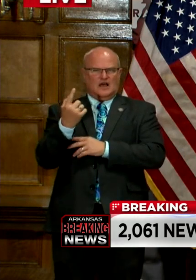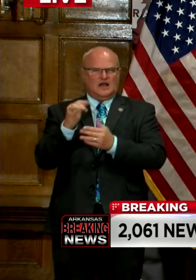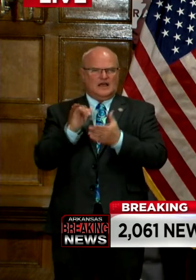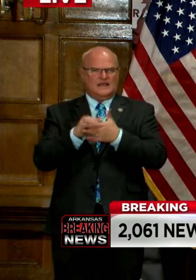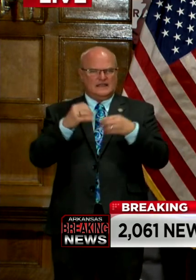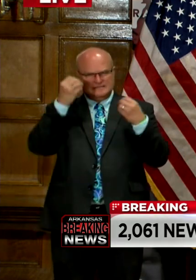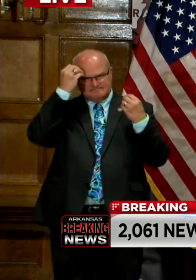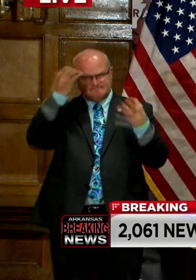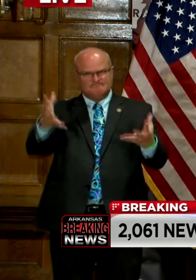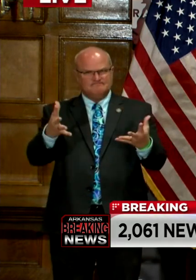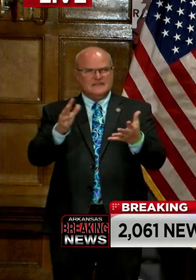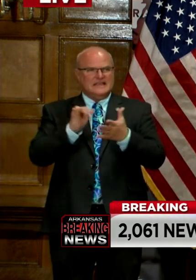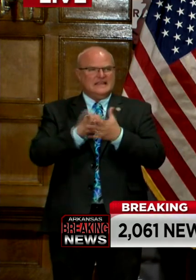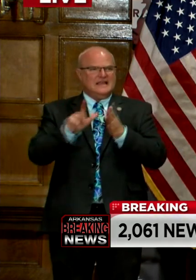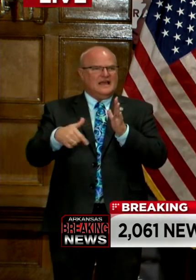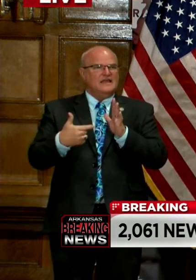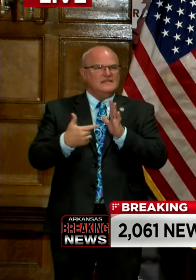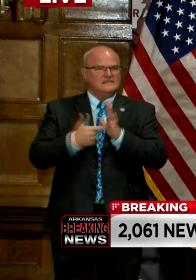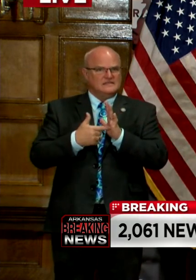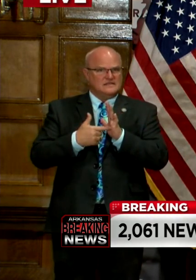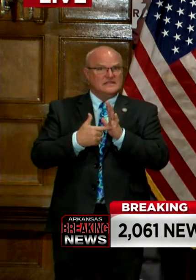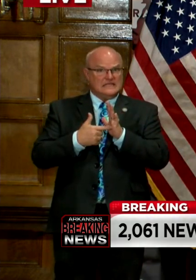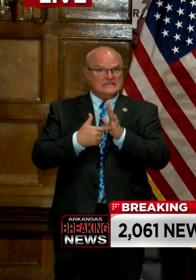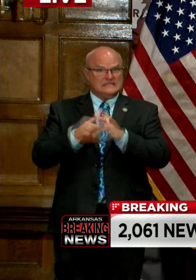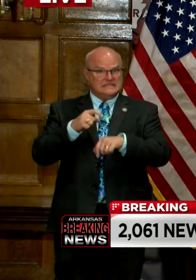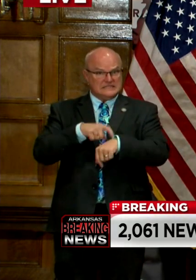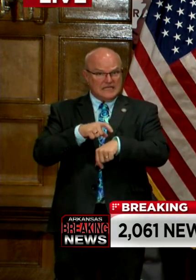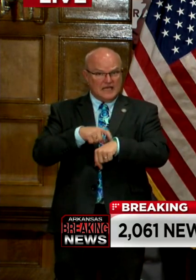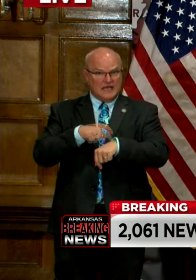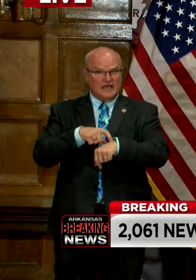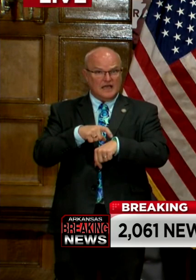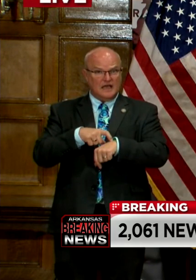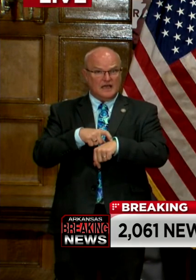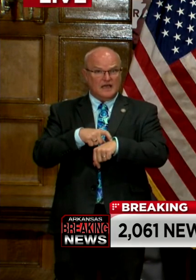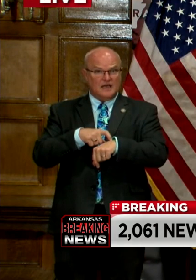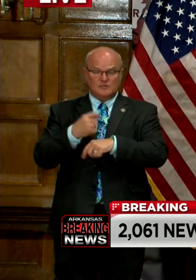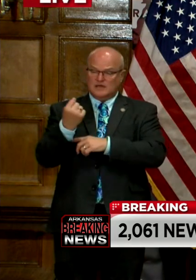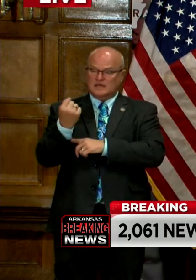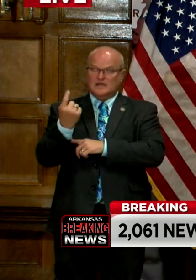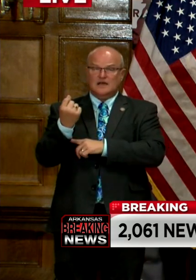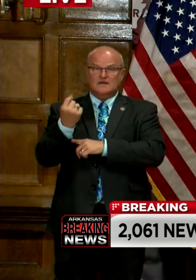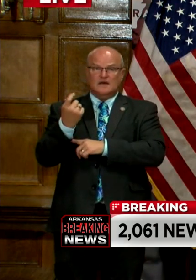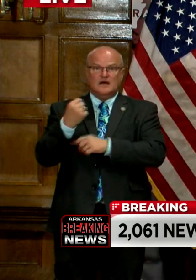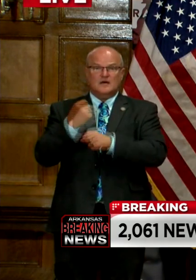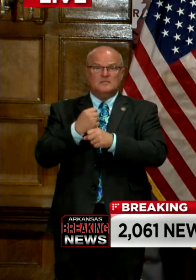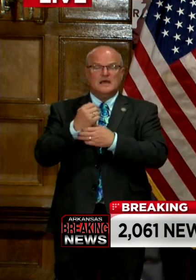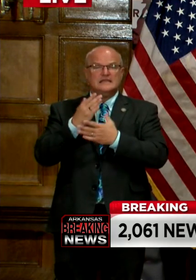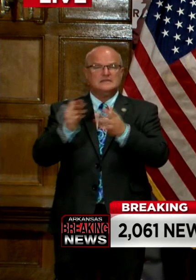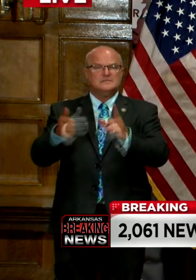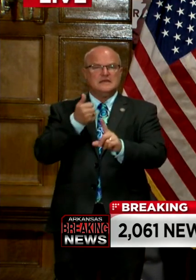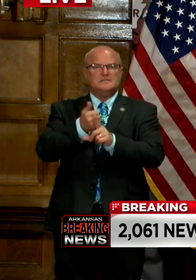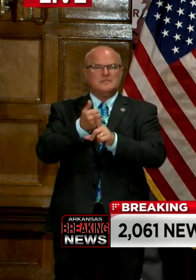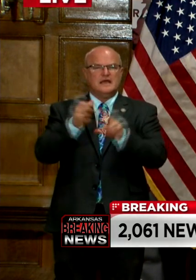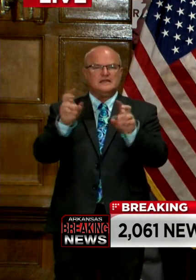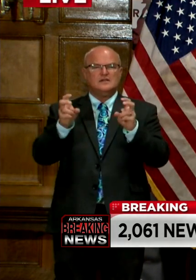WAS THERE SOME RESEARCH THAT BACKED THIS UP OR GIVES YOU SOME